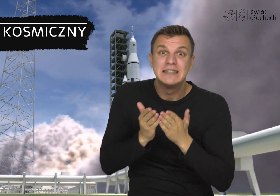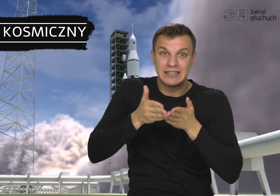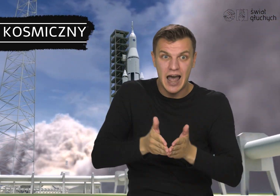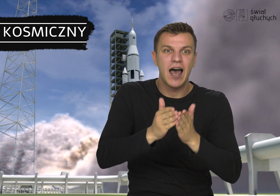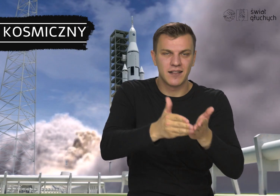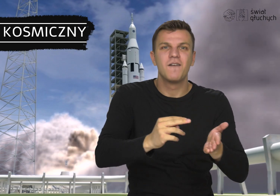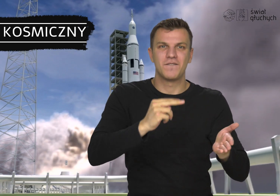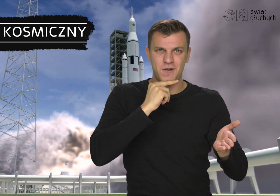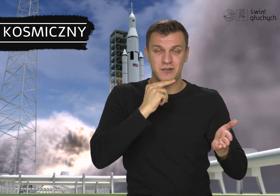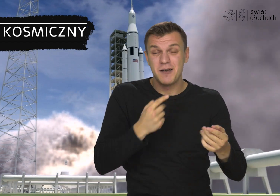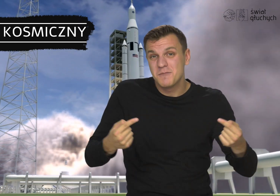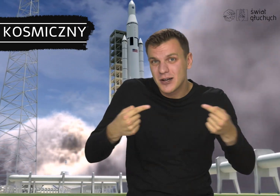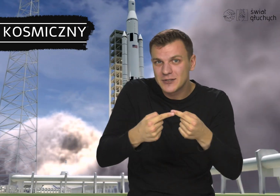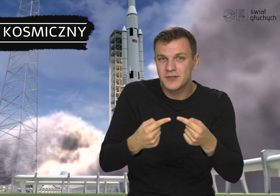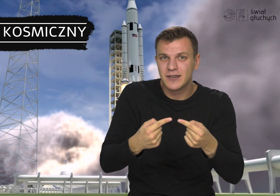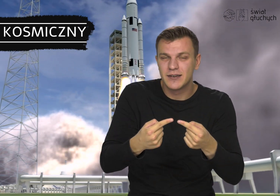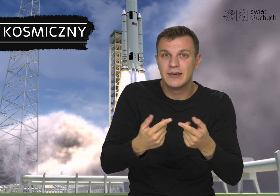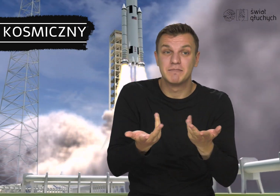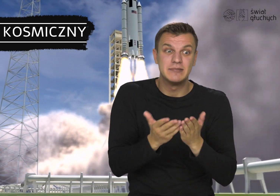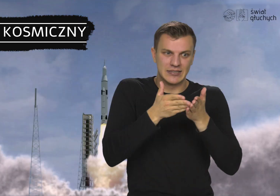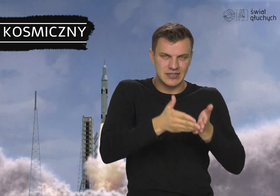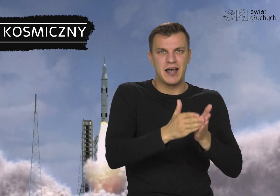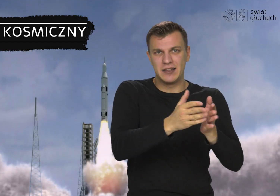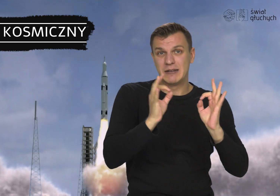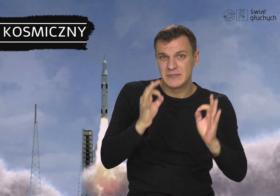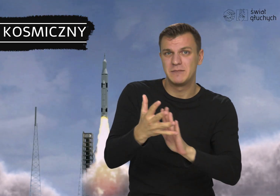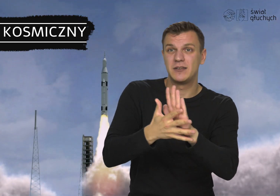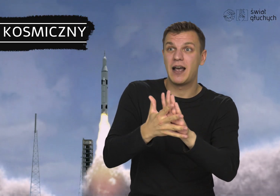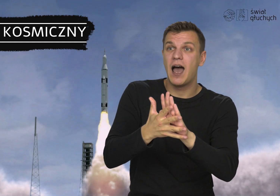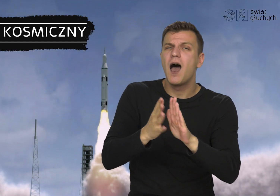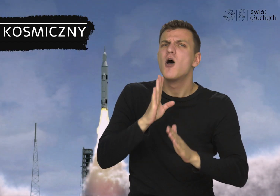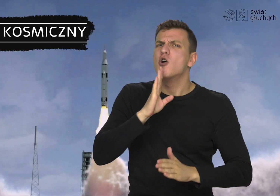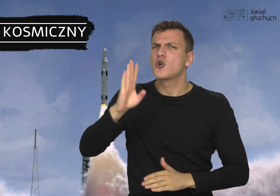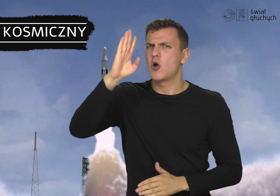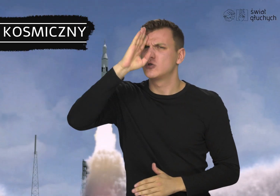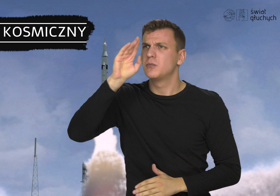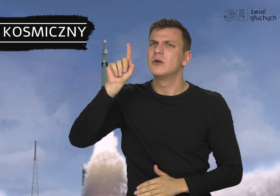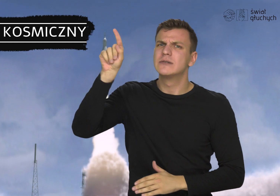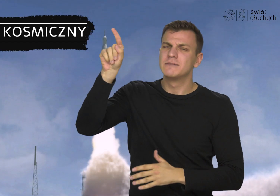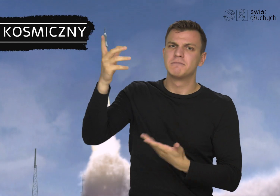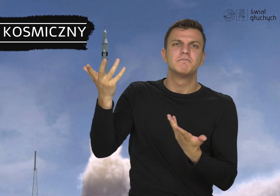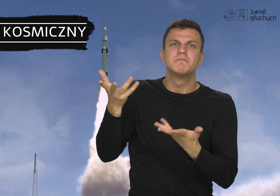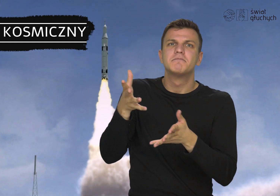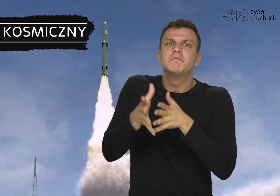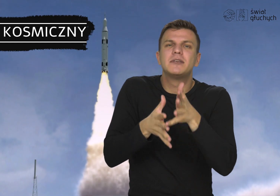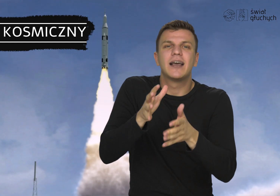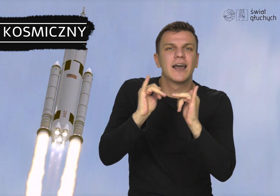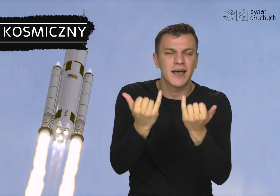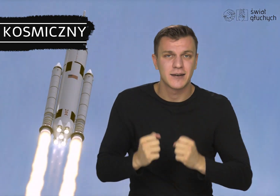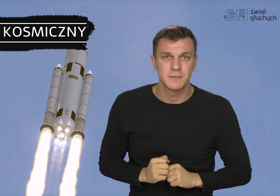The sign SHIP fits for water. How do you show a spaceship?